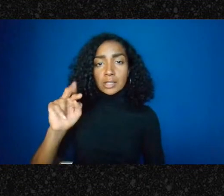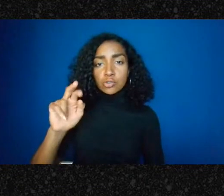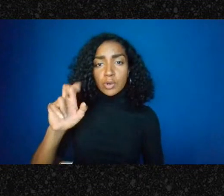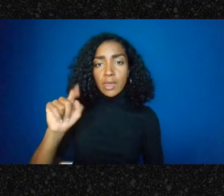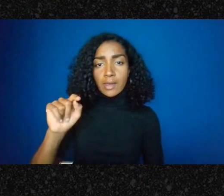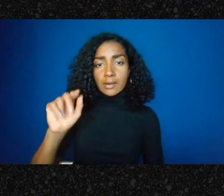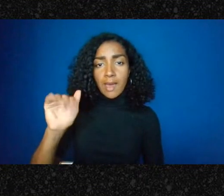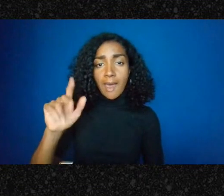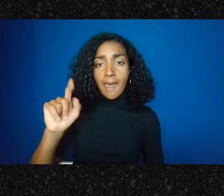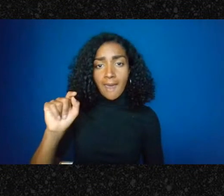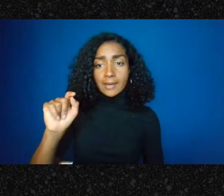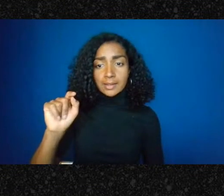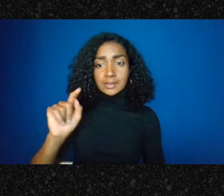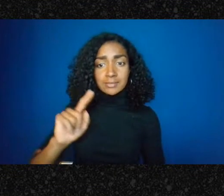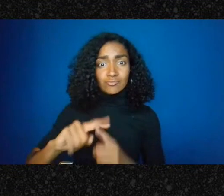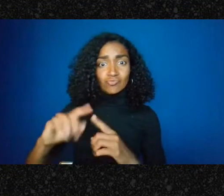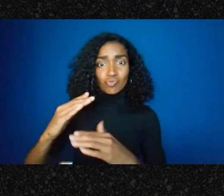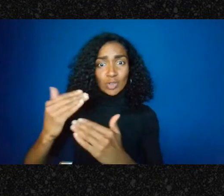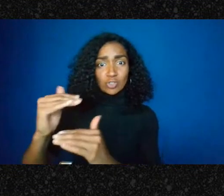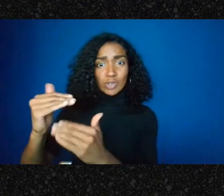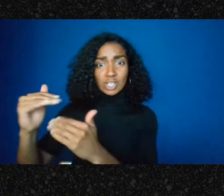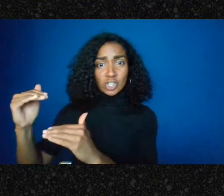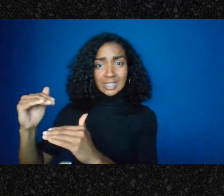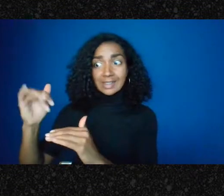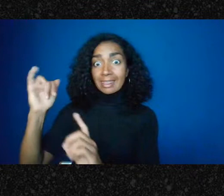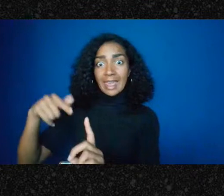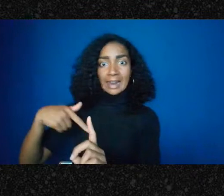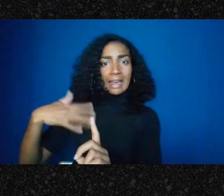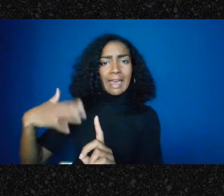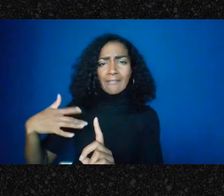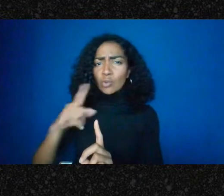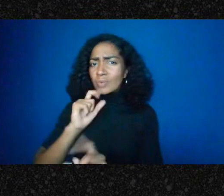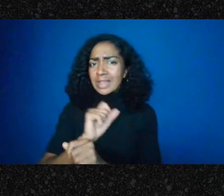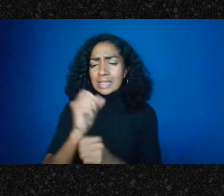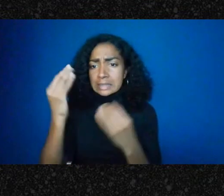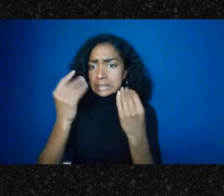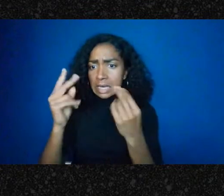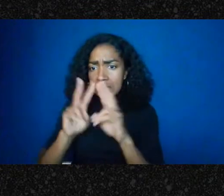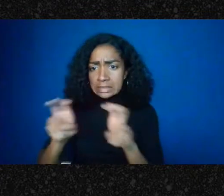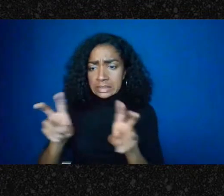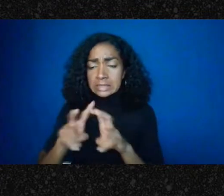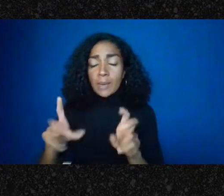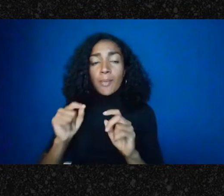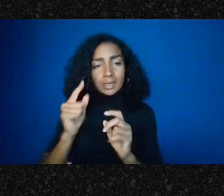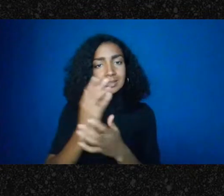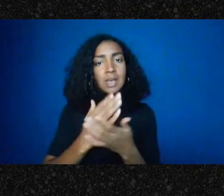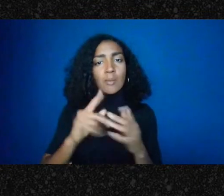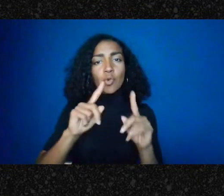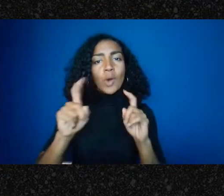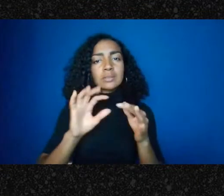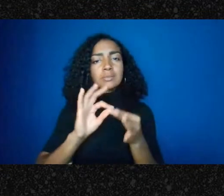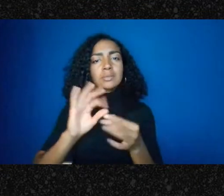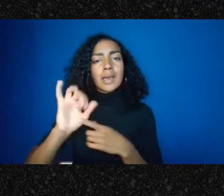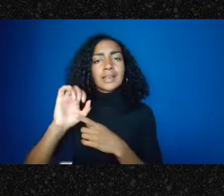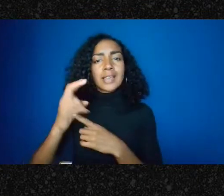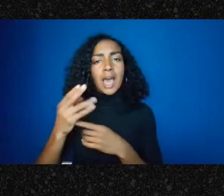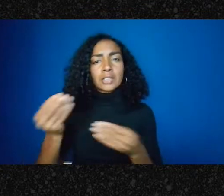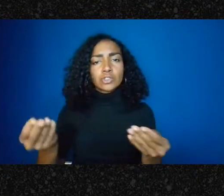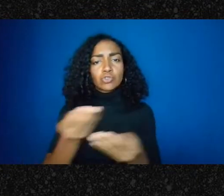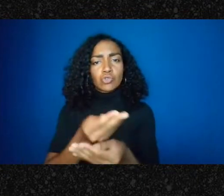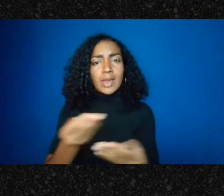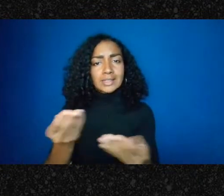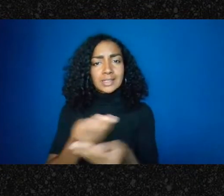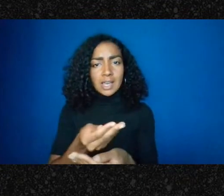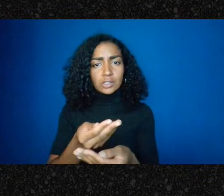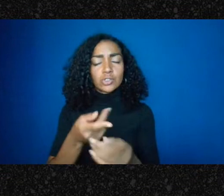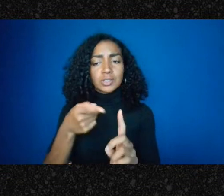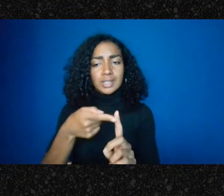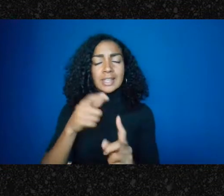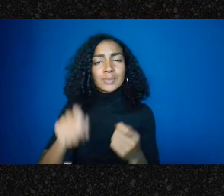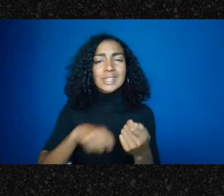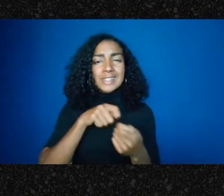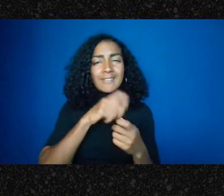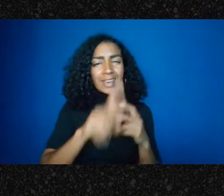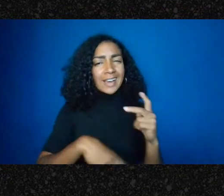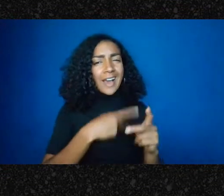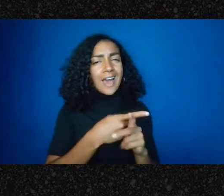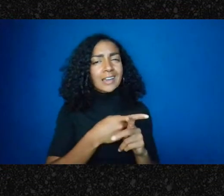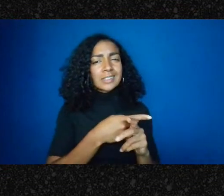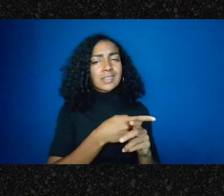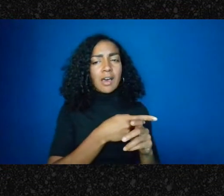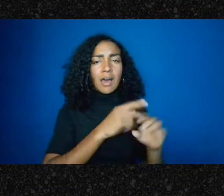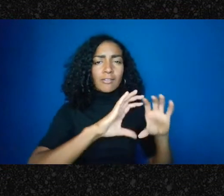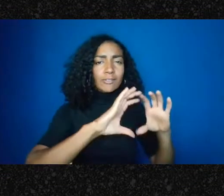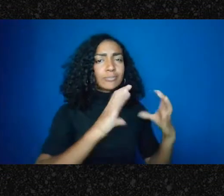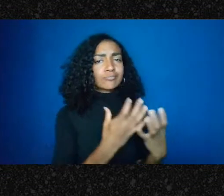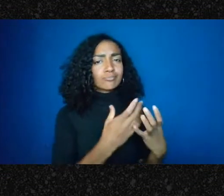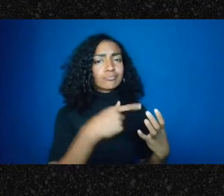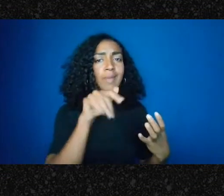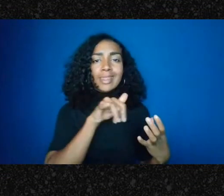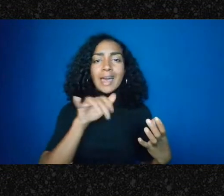there are questions around cash transactions in certain forms of entities, like co-ops. That